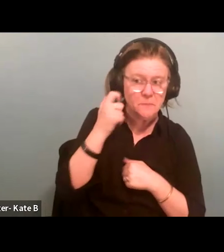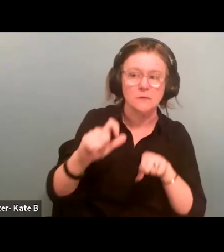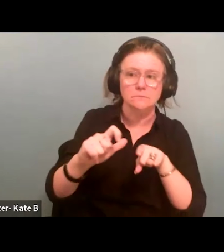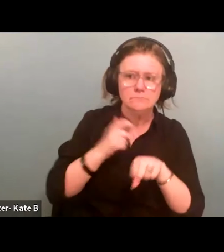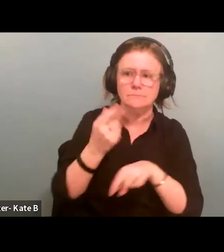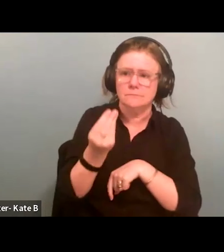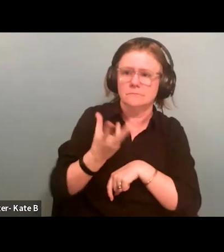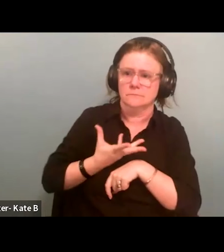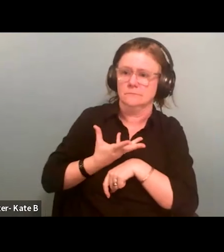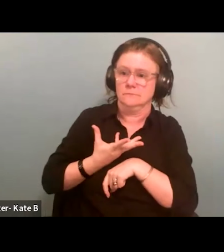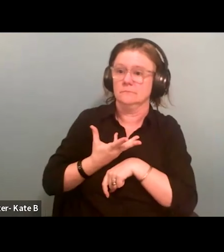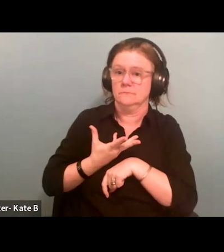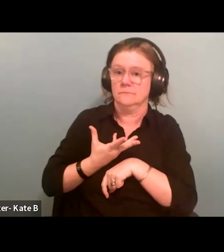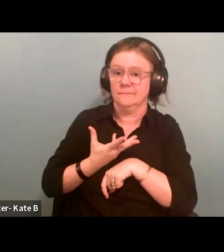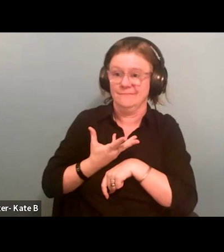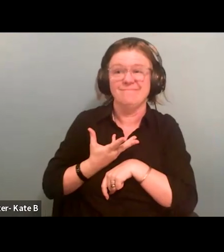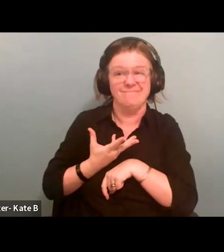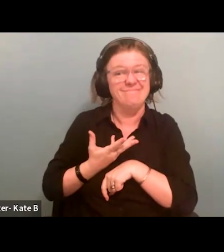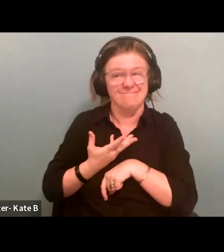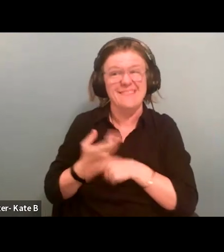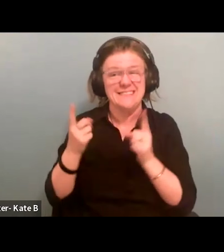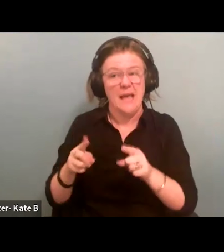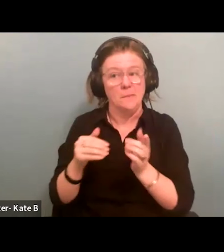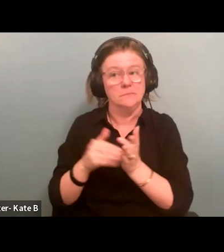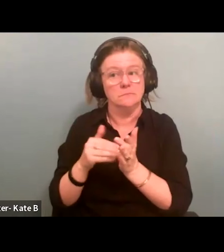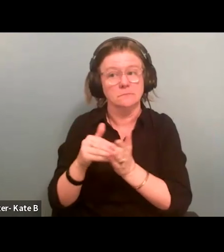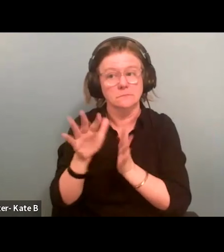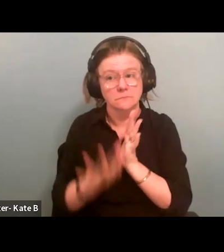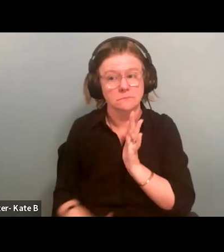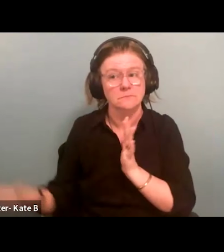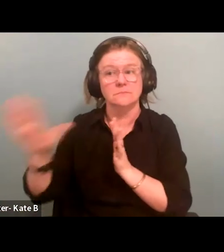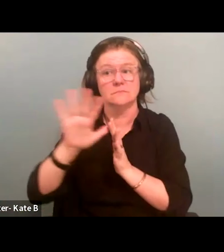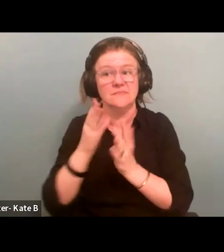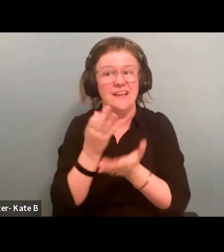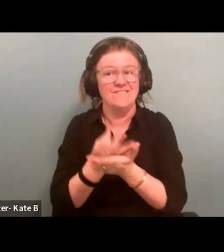There's a lot of it going on. Financial things are getting more and more complicated